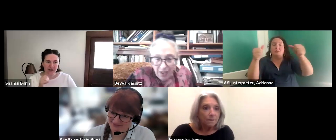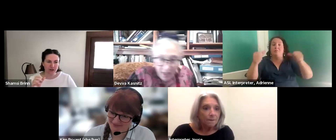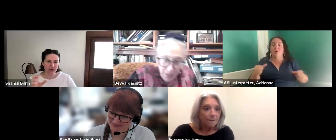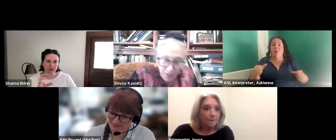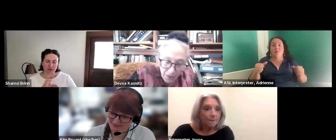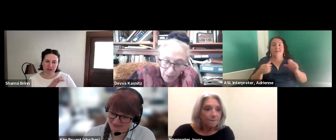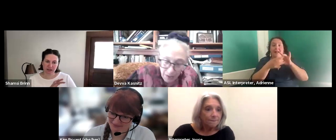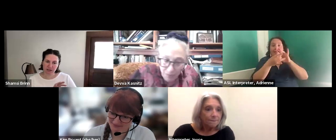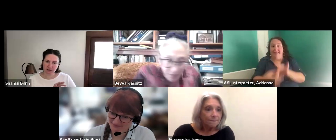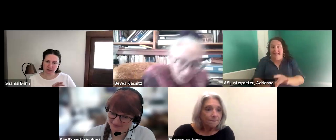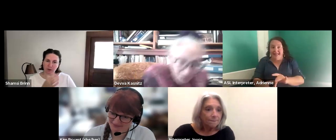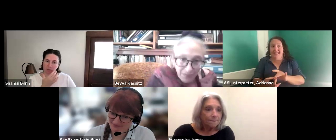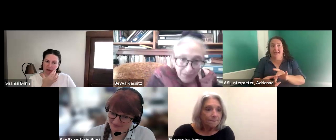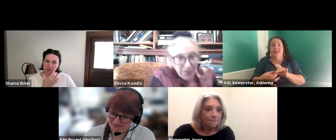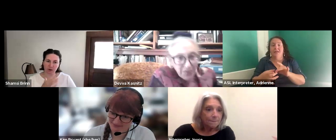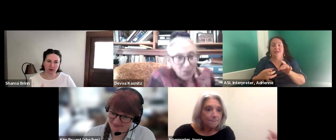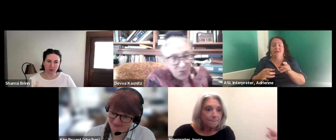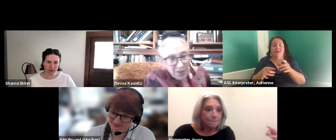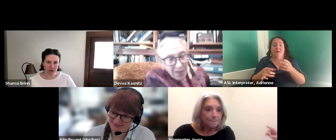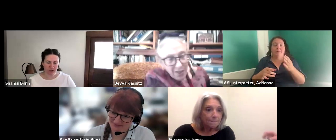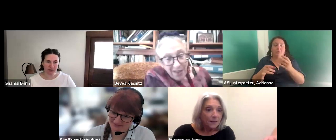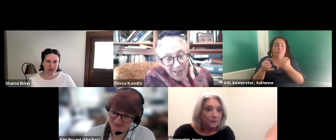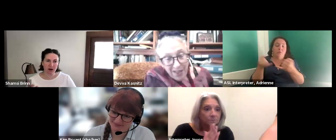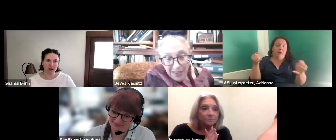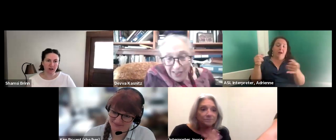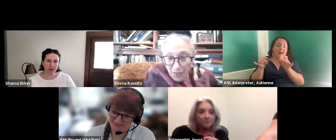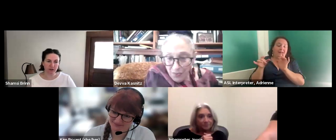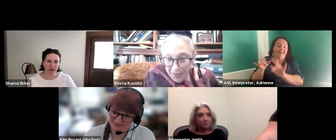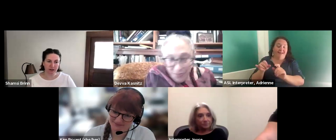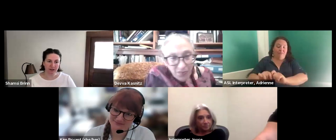to the section of the web page where resources are, including